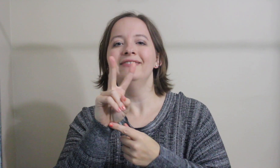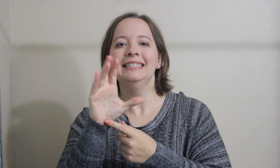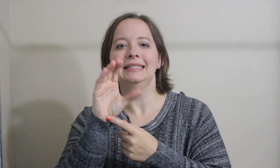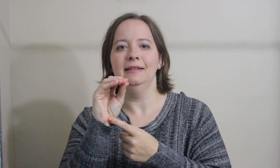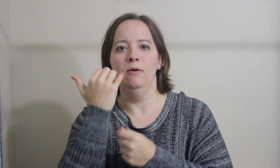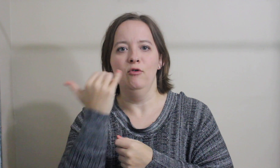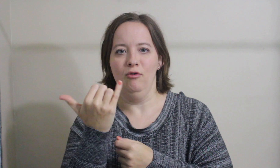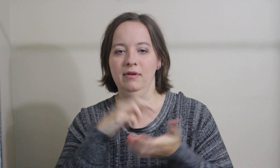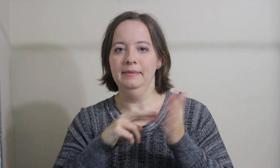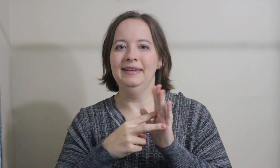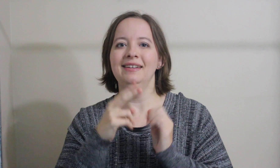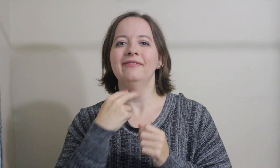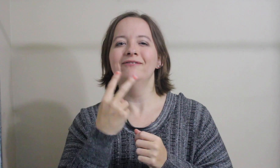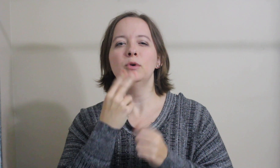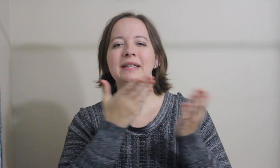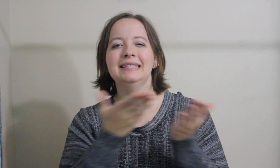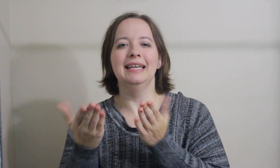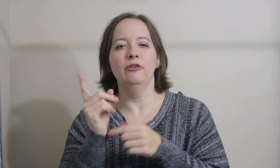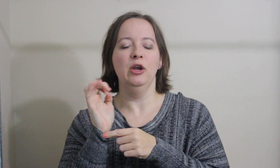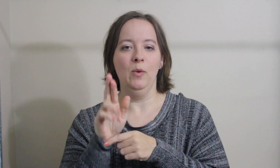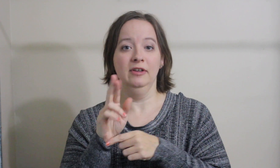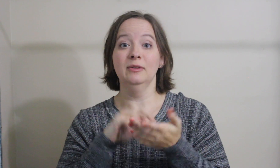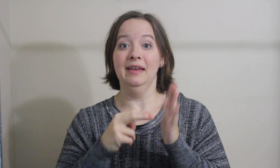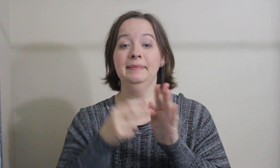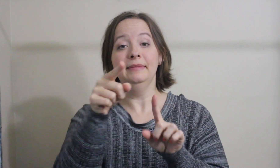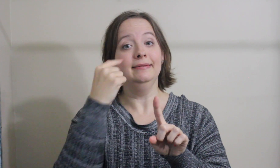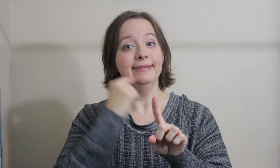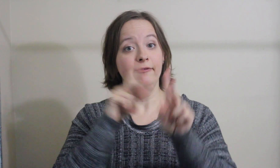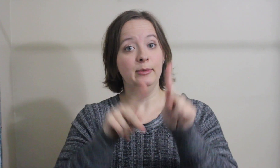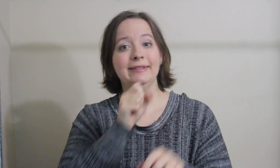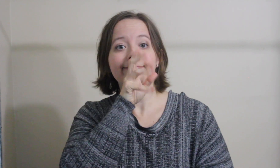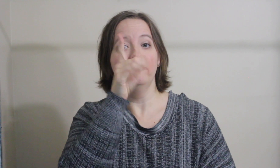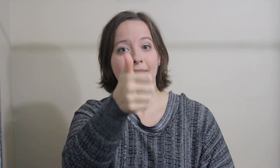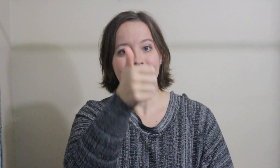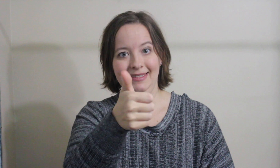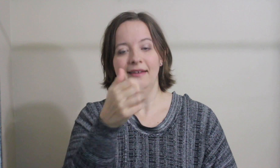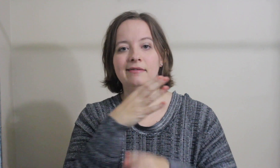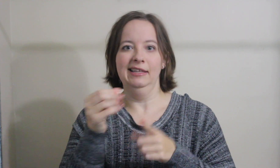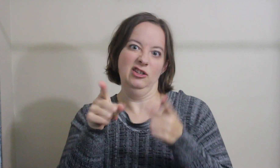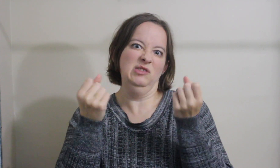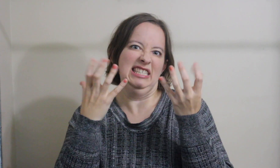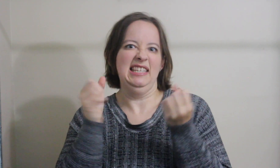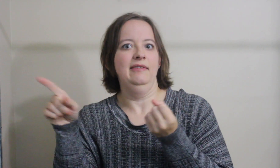Sometimes you might have what's called a VCO call, called voice carry over. So that means that the Deaf consumer speaks for themselves